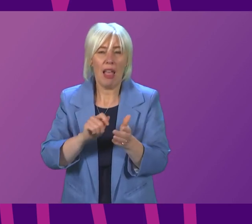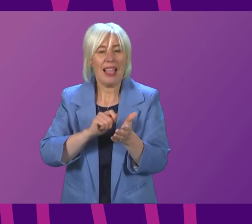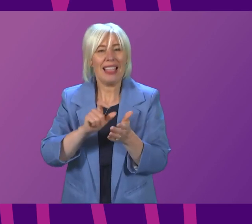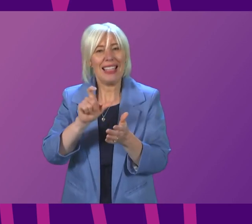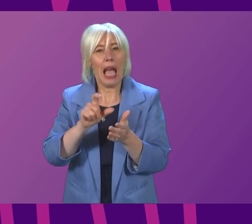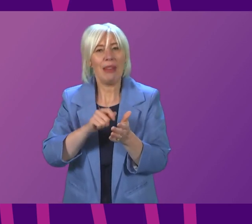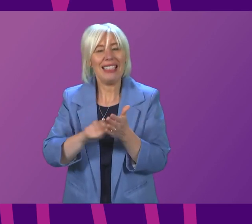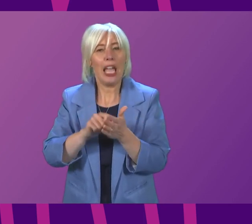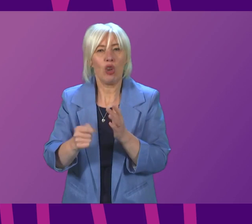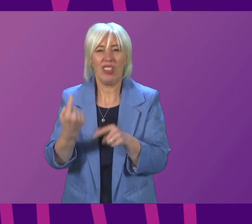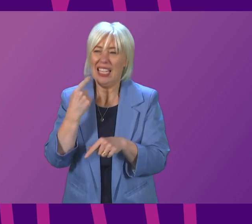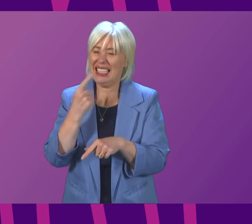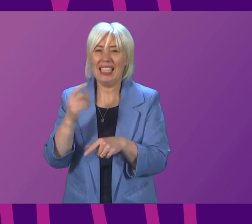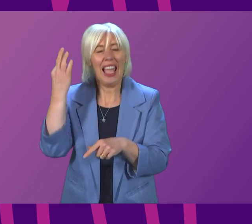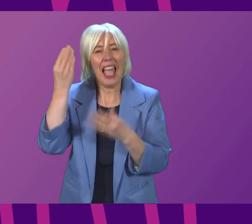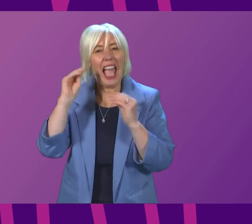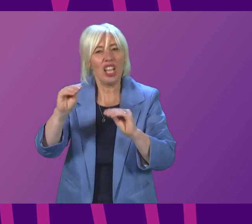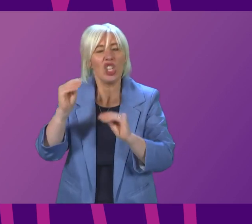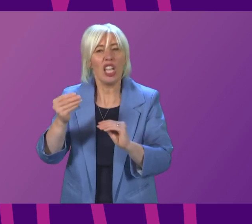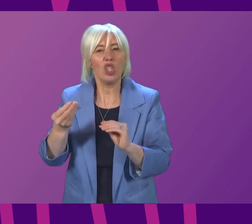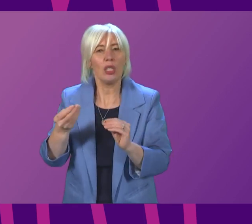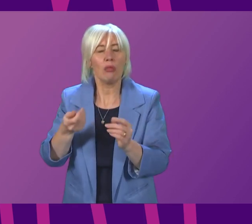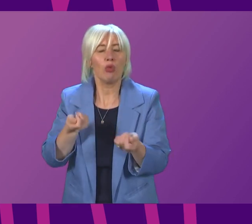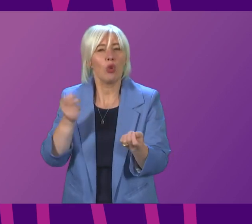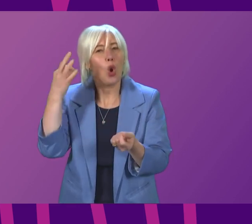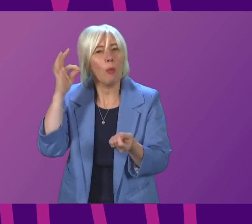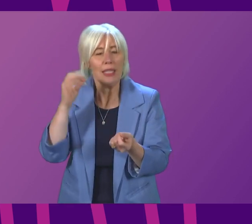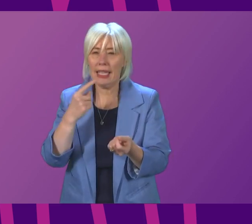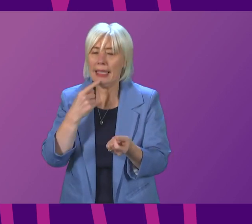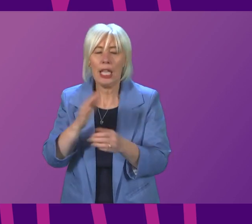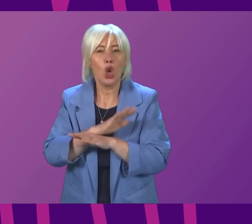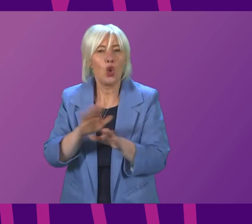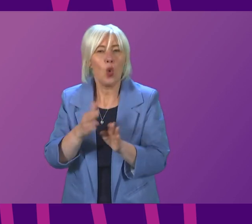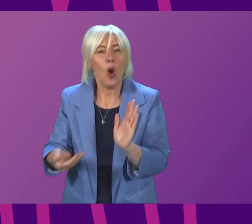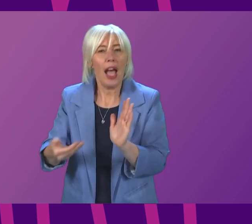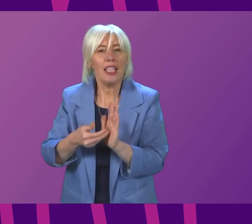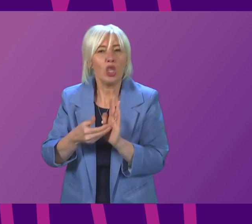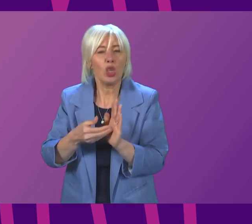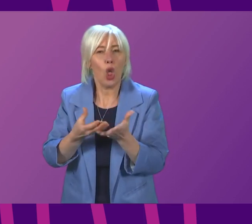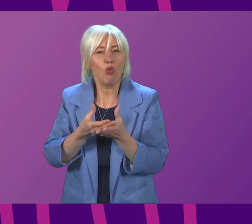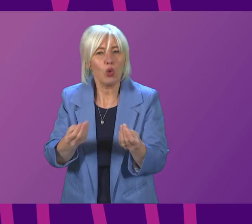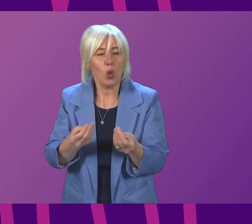Skills yesterday at the Education, Children and Young People Committee that no additional resources are being put in place to allow that to happen safely?